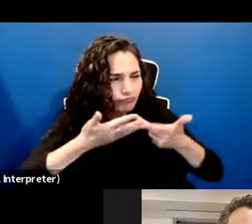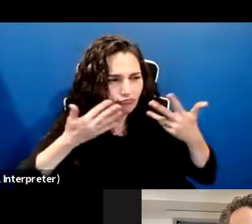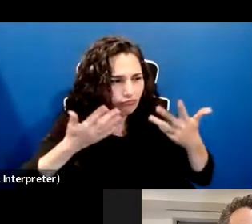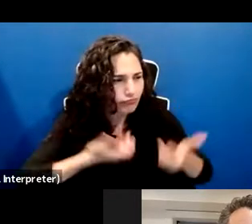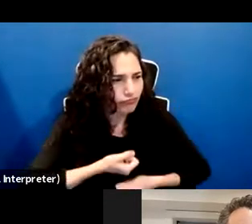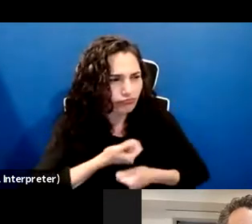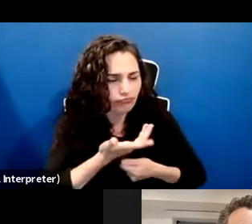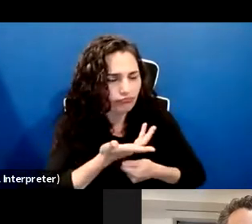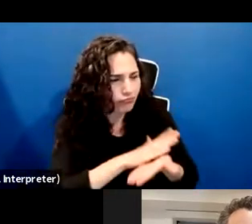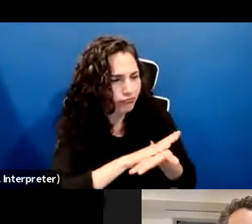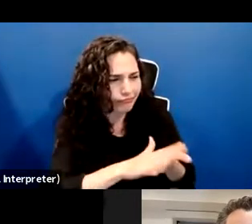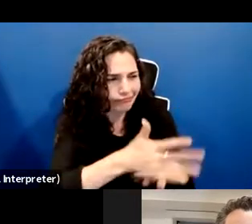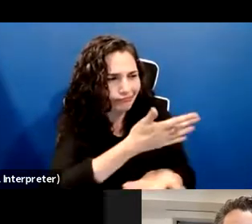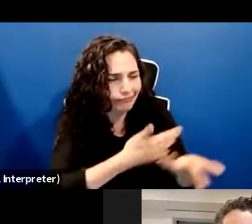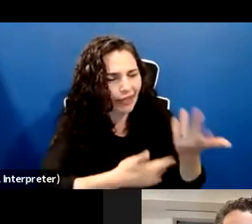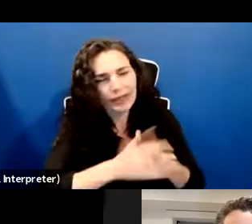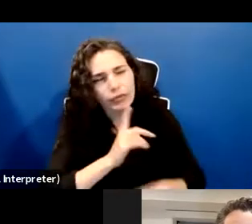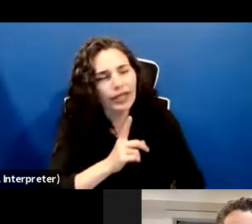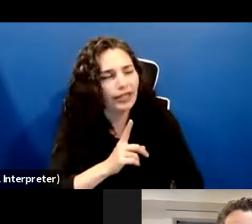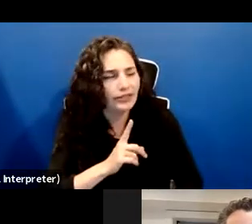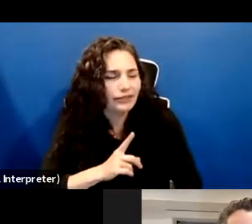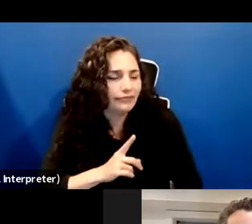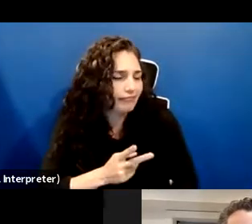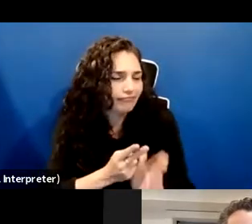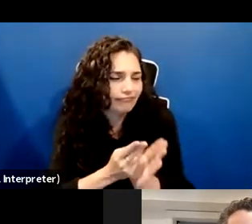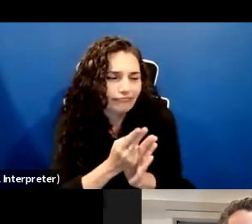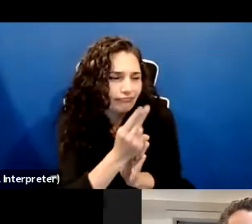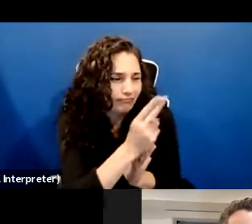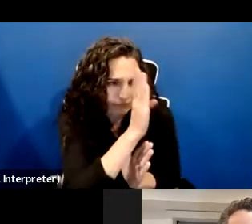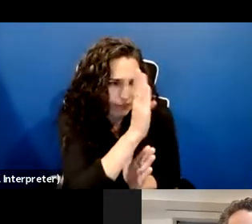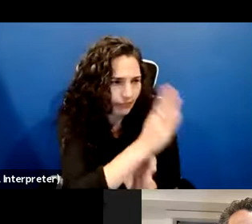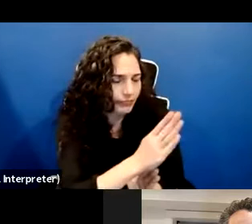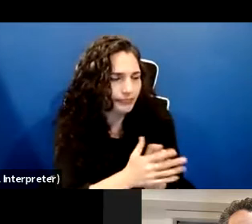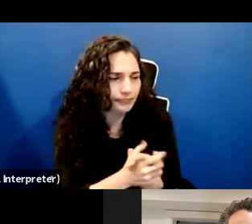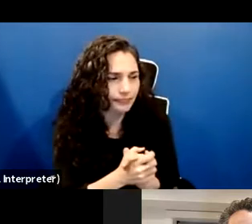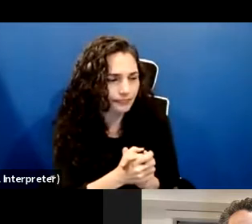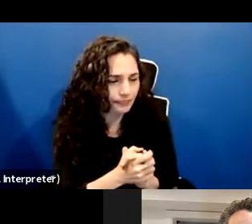They're truthful, candid, and they have their own vision.